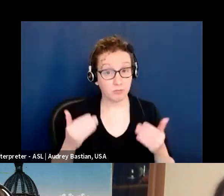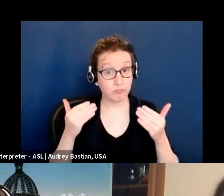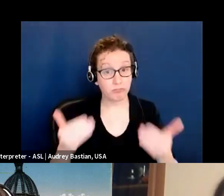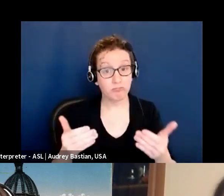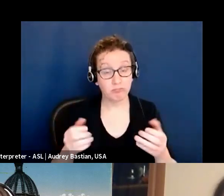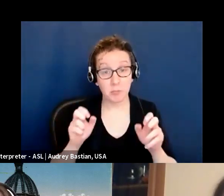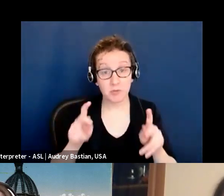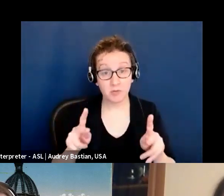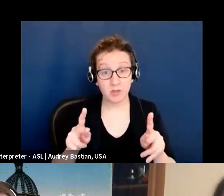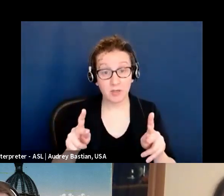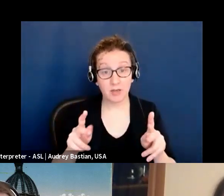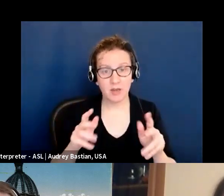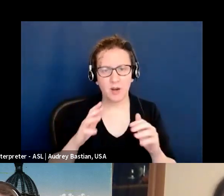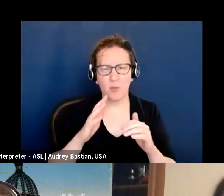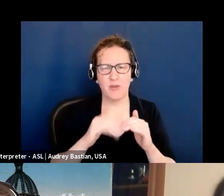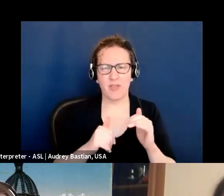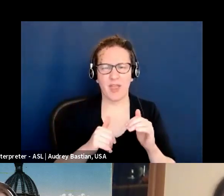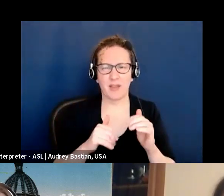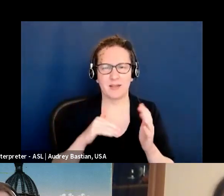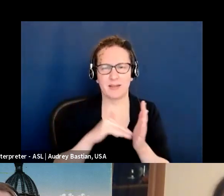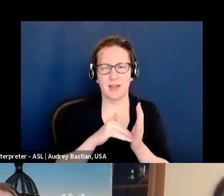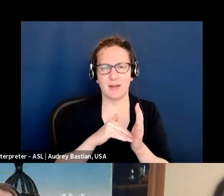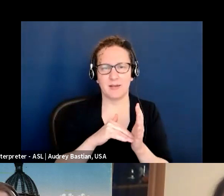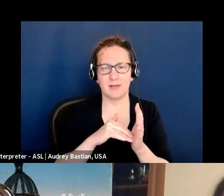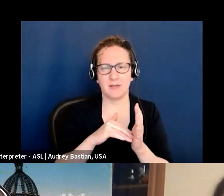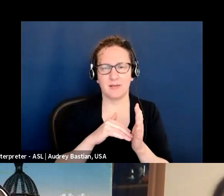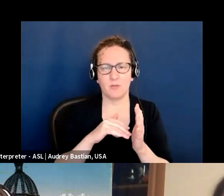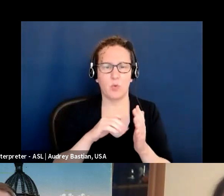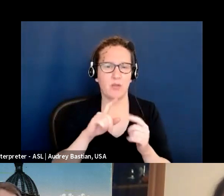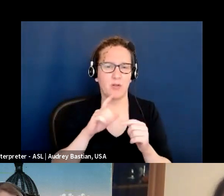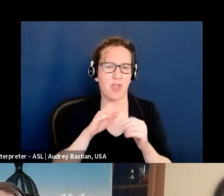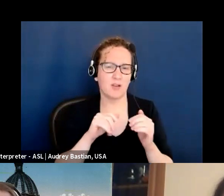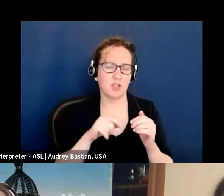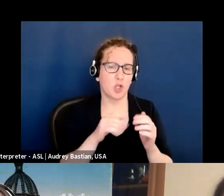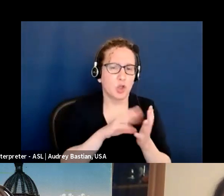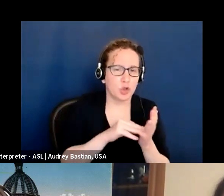as opposed to try to study abroad as opposed to just trying to learn German first or et